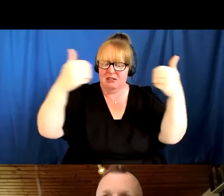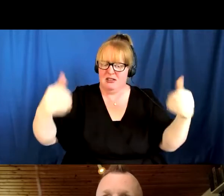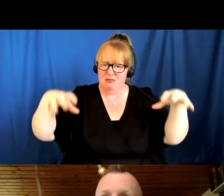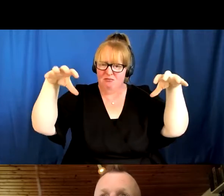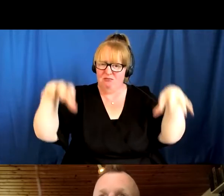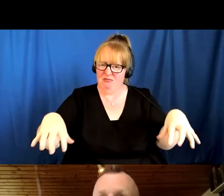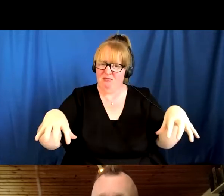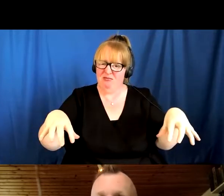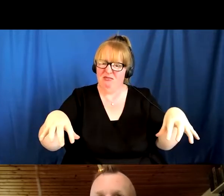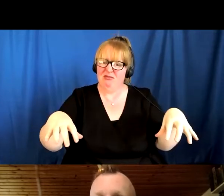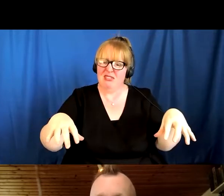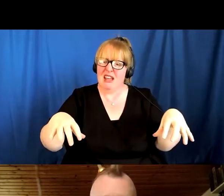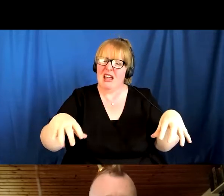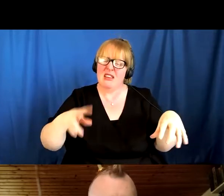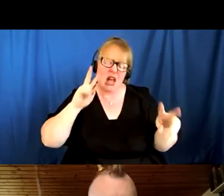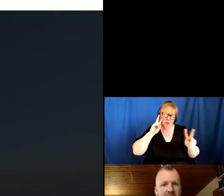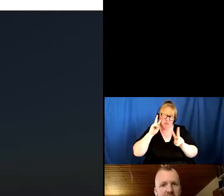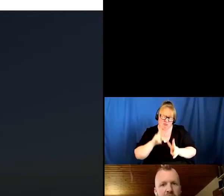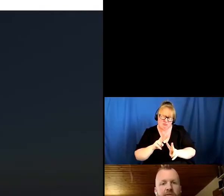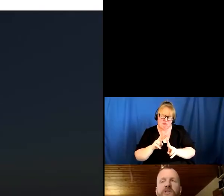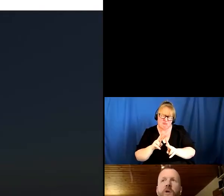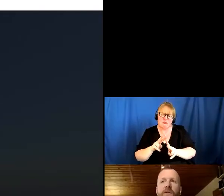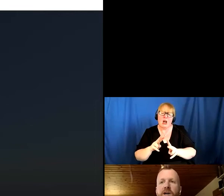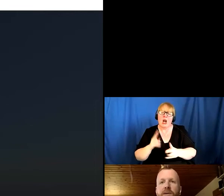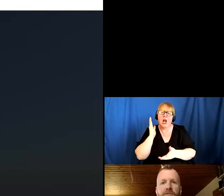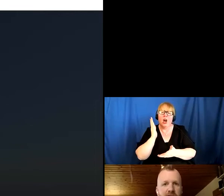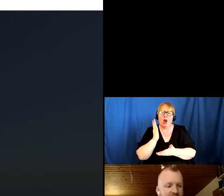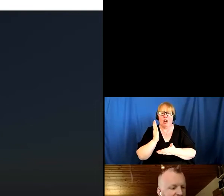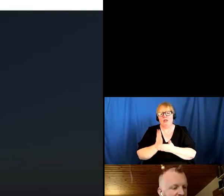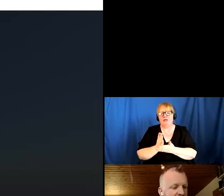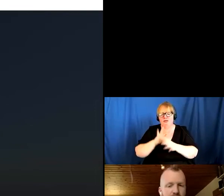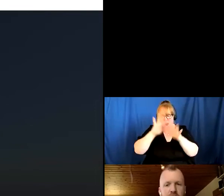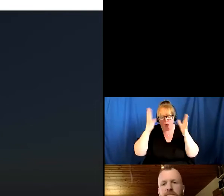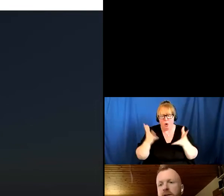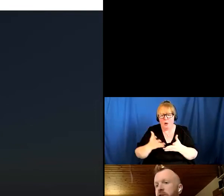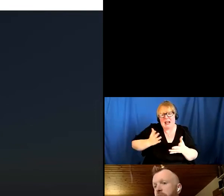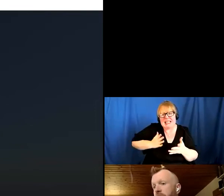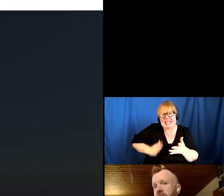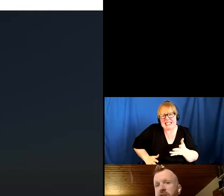world needs for them as residents in St. Ives, who at the time felt excluded from communities